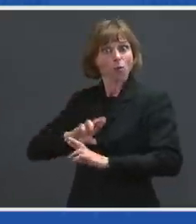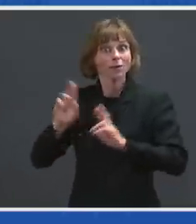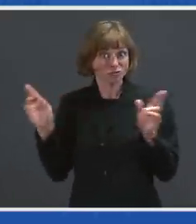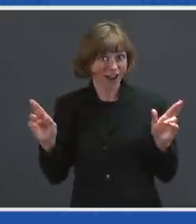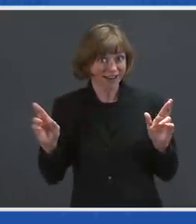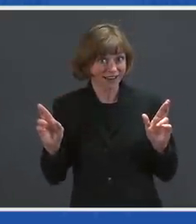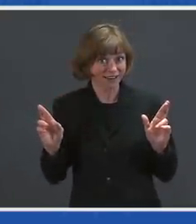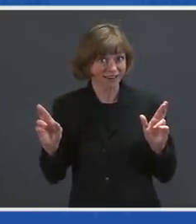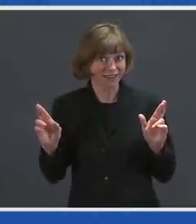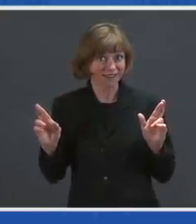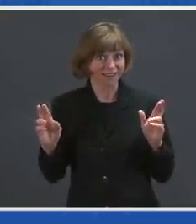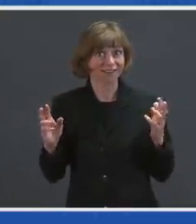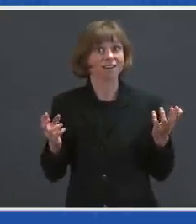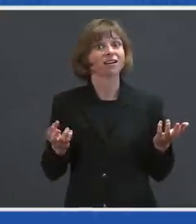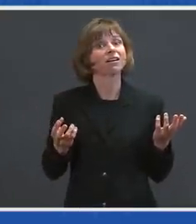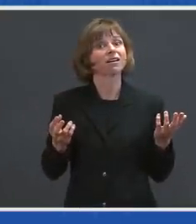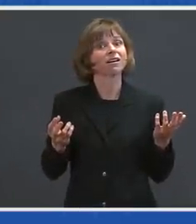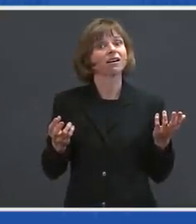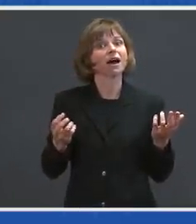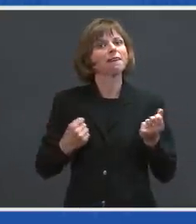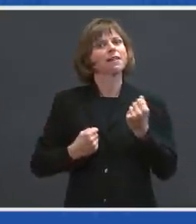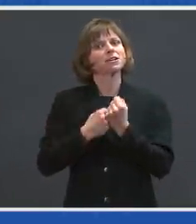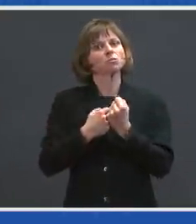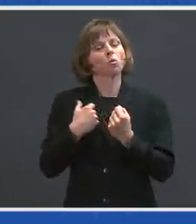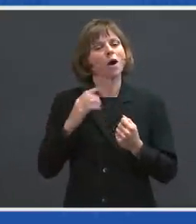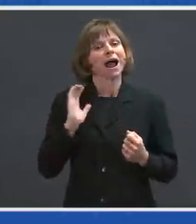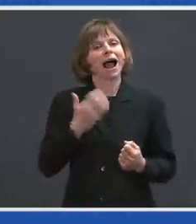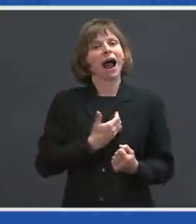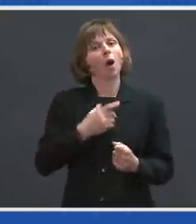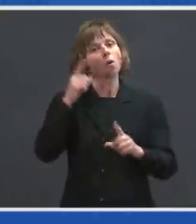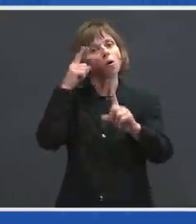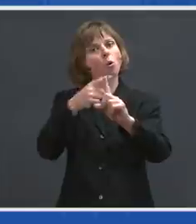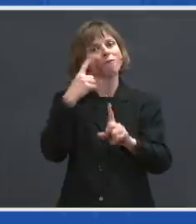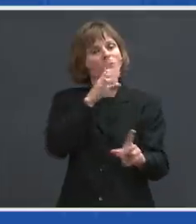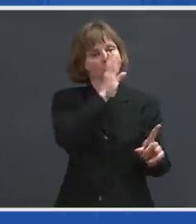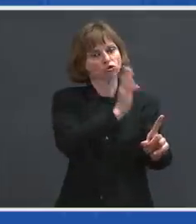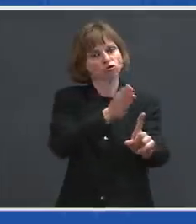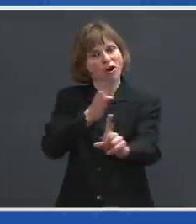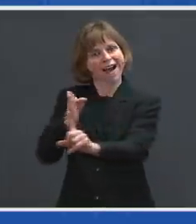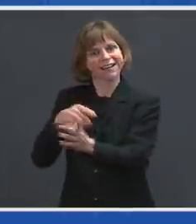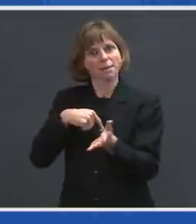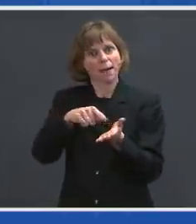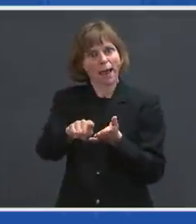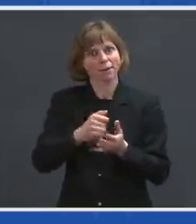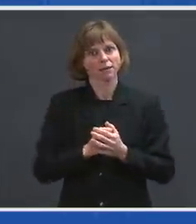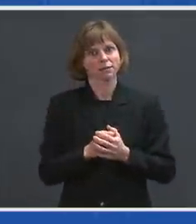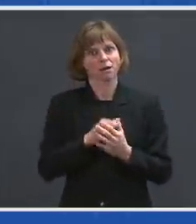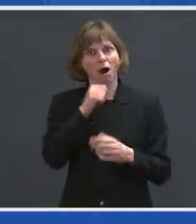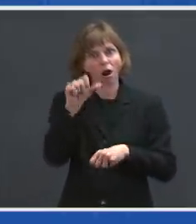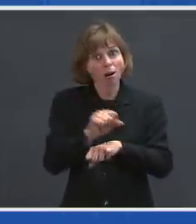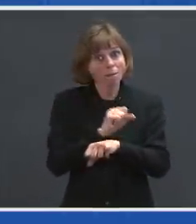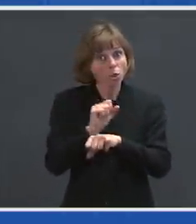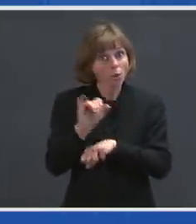They support what we're doing on direct payments, on unemployment insurance, on food and nutrition support,